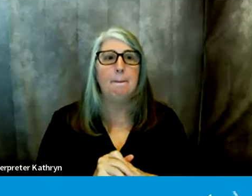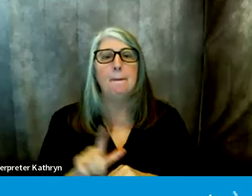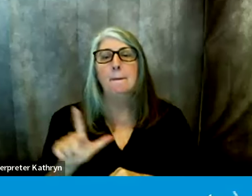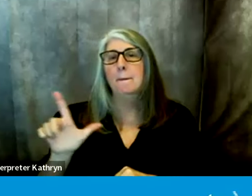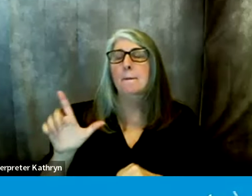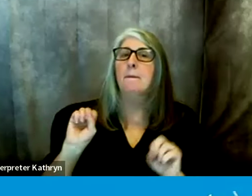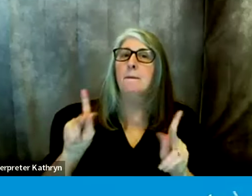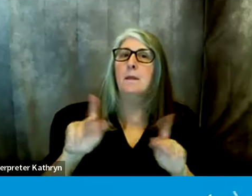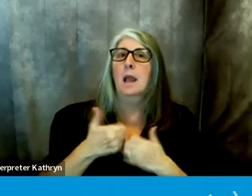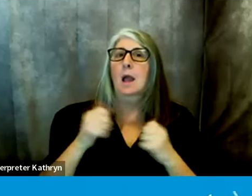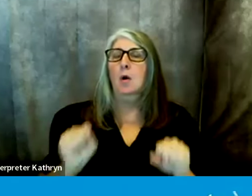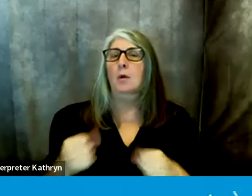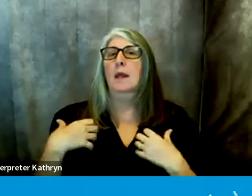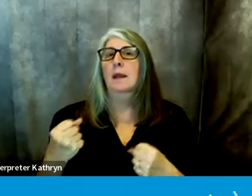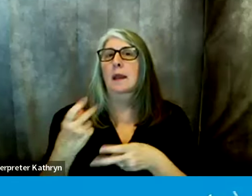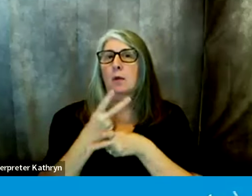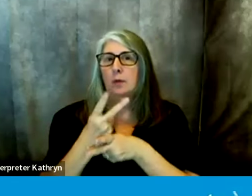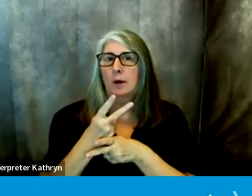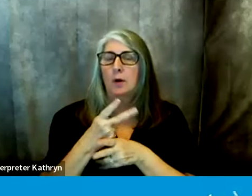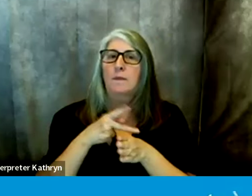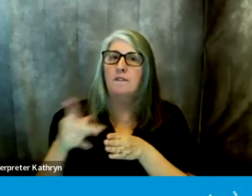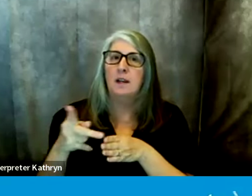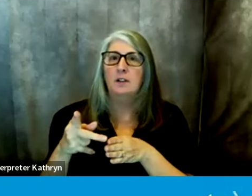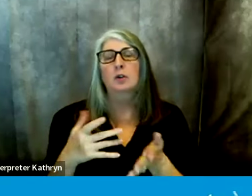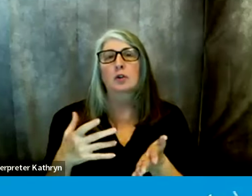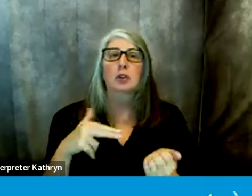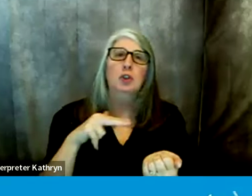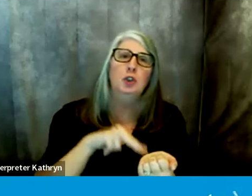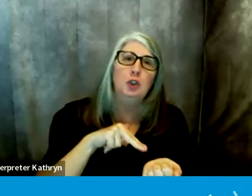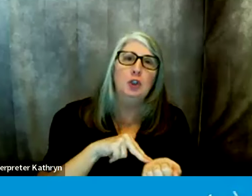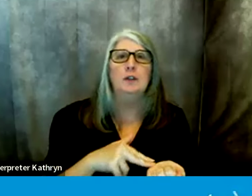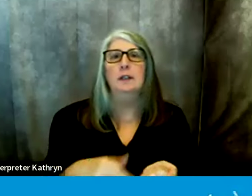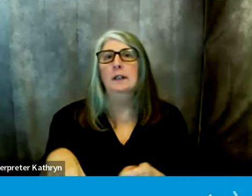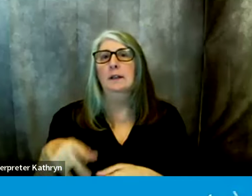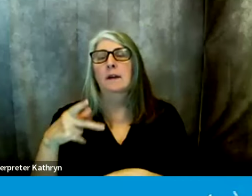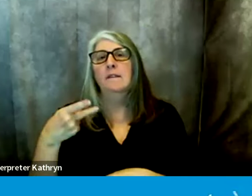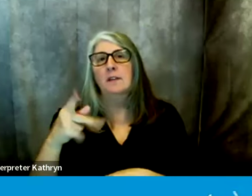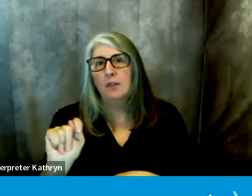How can healthcare professionals, nurses, physical therapists, occupational therapists,